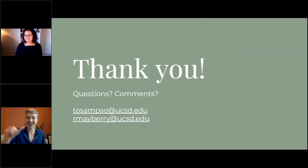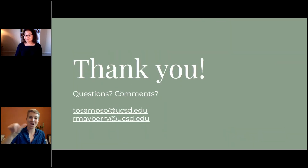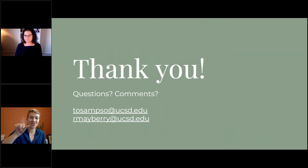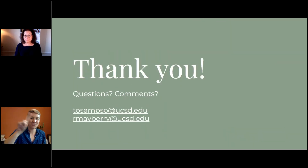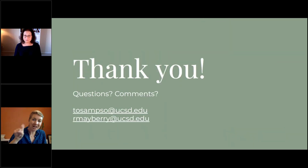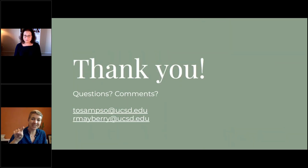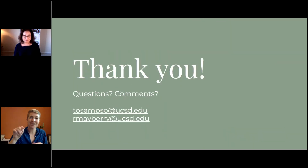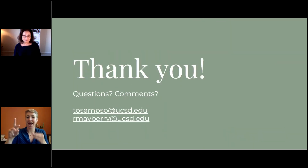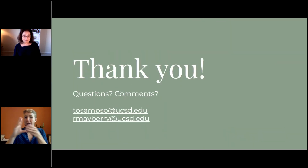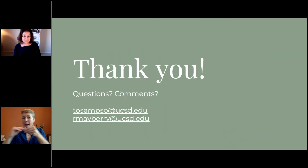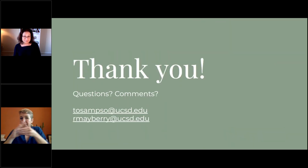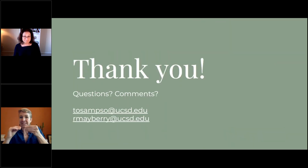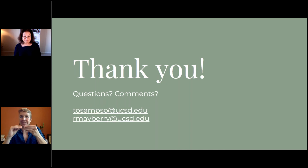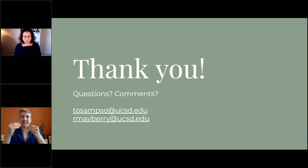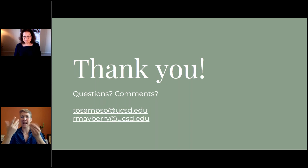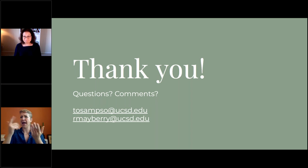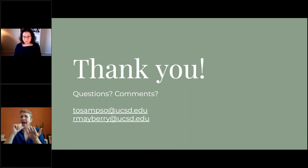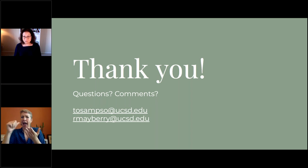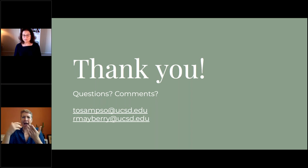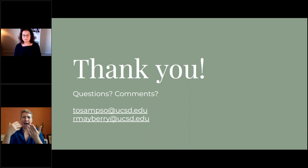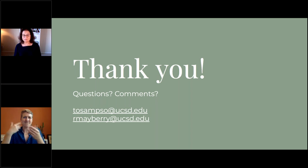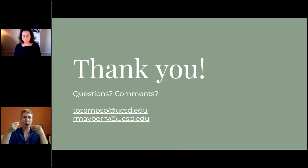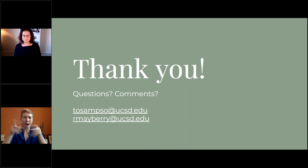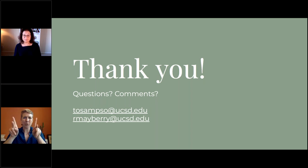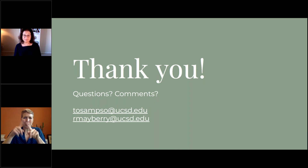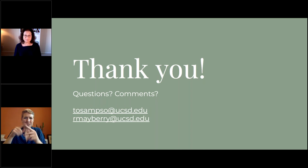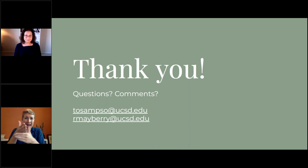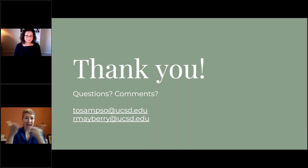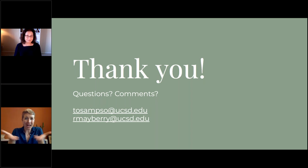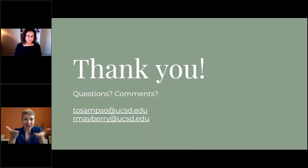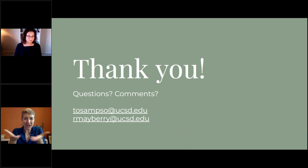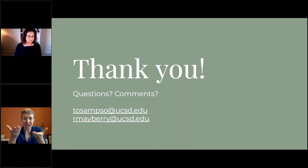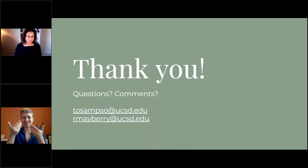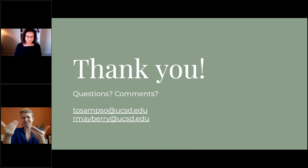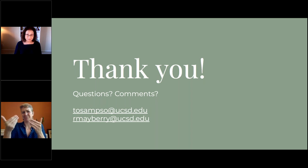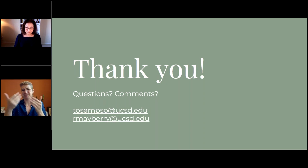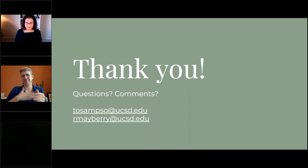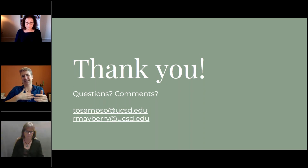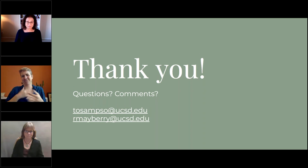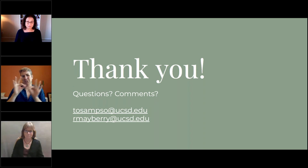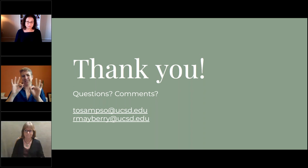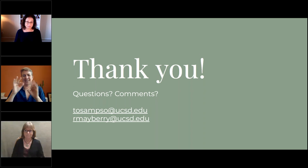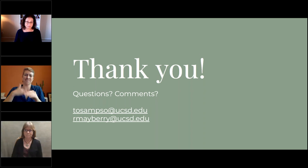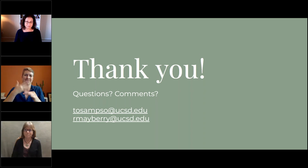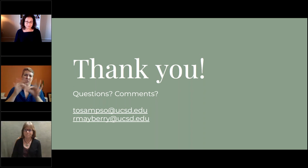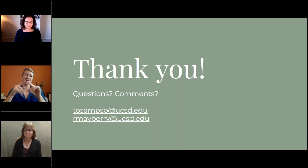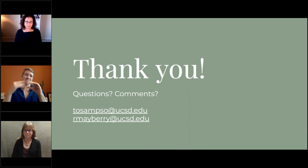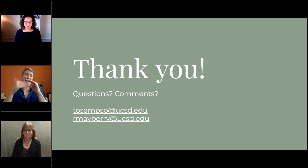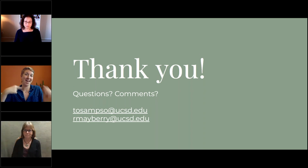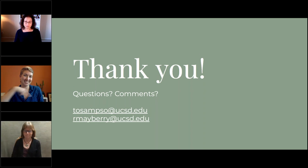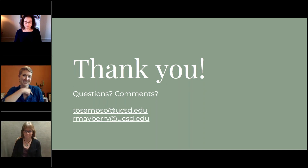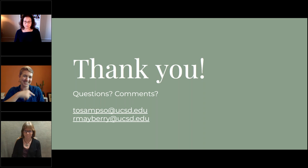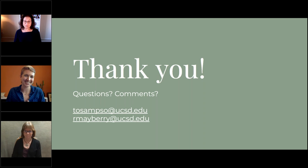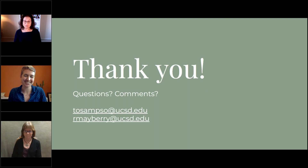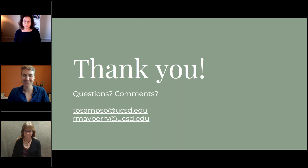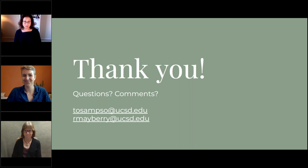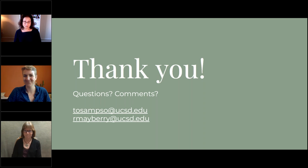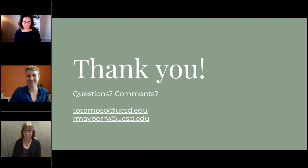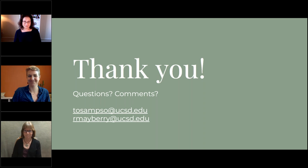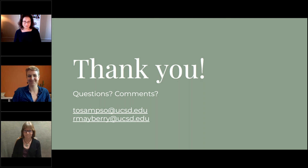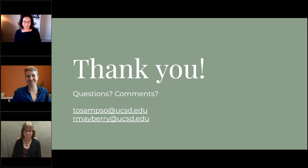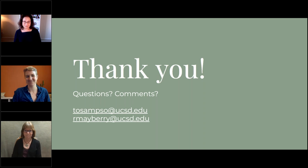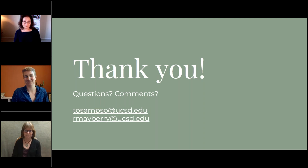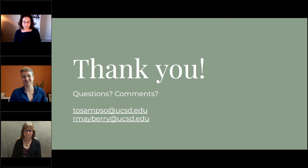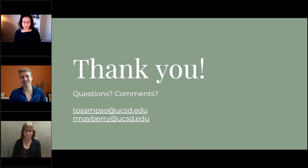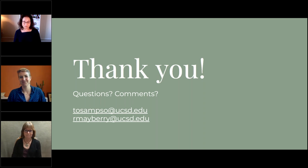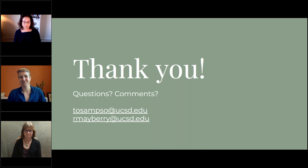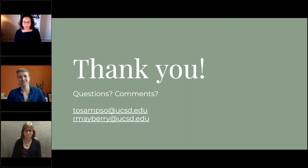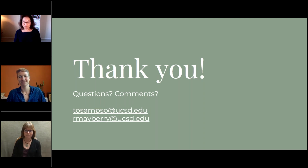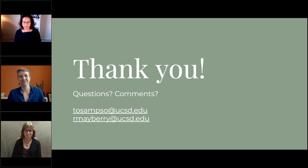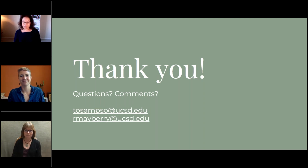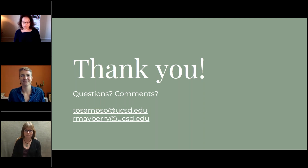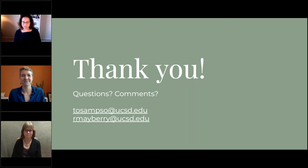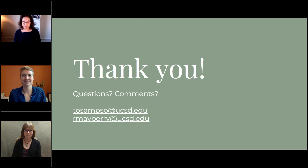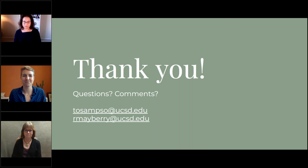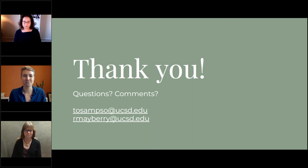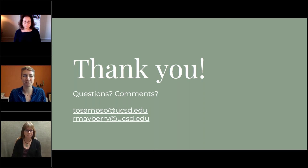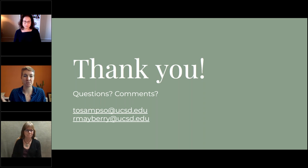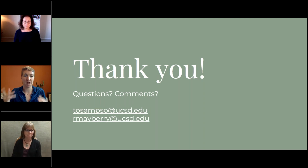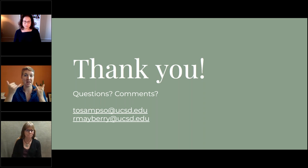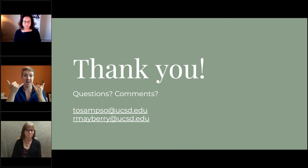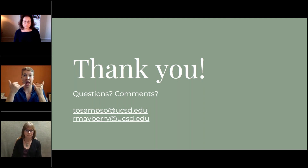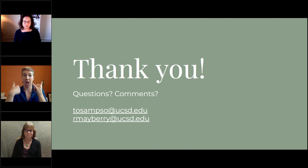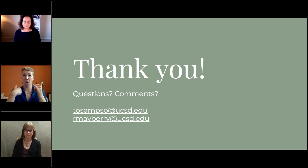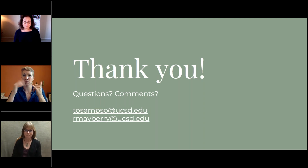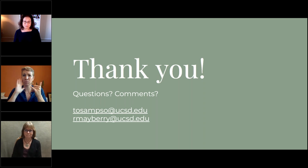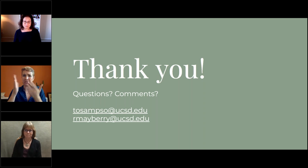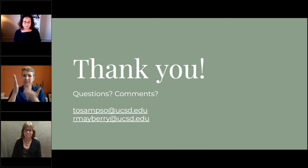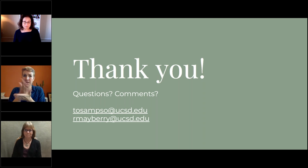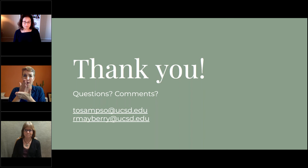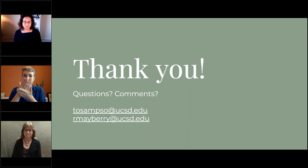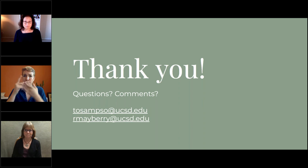Now, do you have any questions or comments, that you didn’t have the opportunity [to ask]? So, also, feel free to e-mail us if they weren’t asked in the chat.